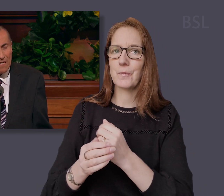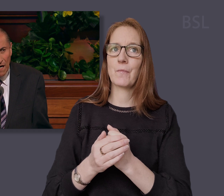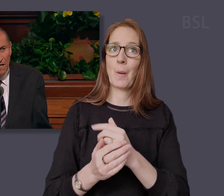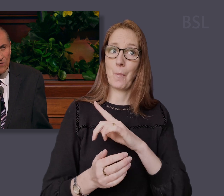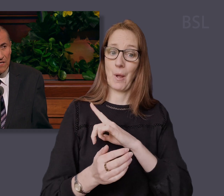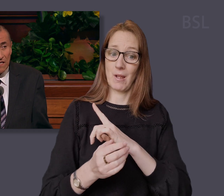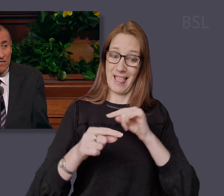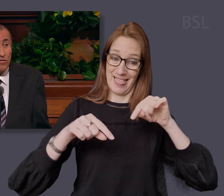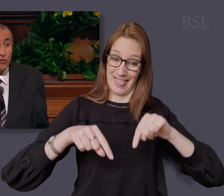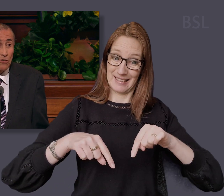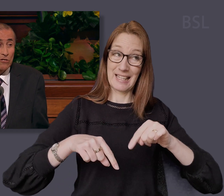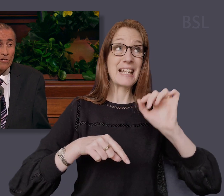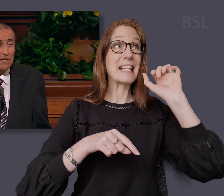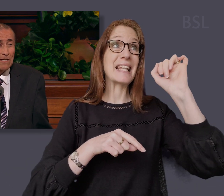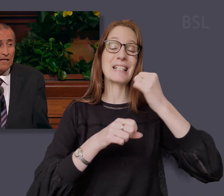Because it is His Church,